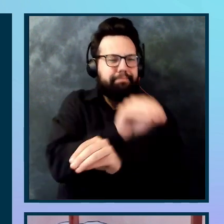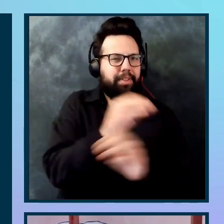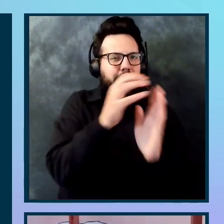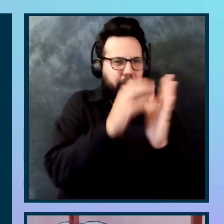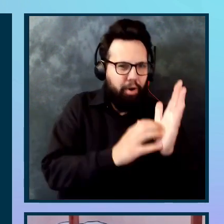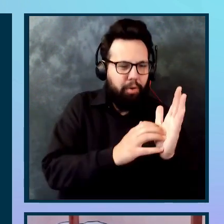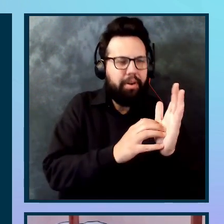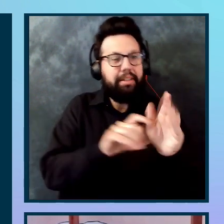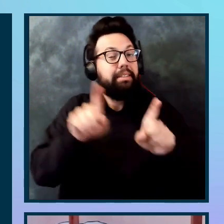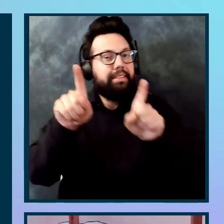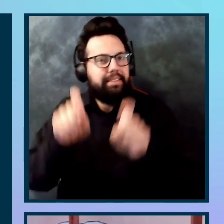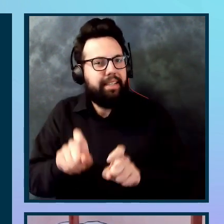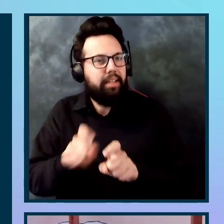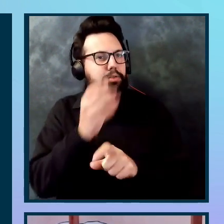which is not gonna be efficient or desirable.